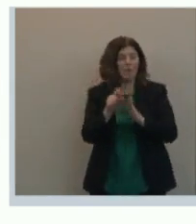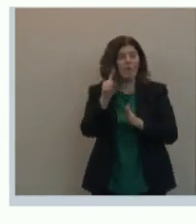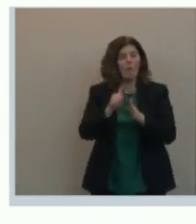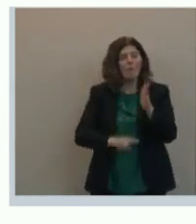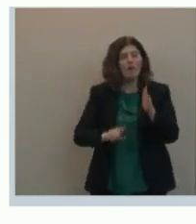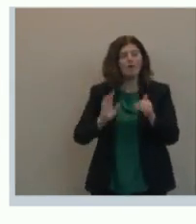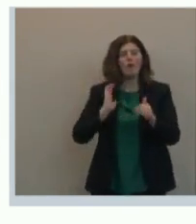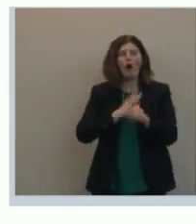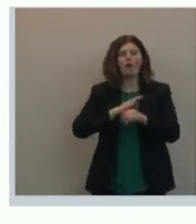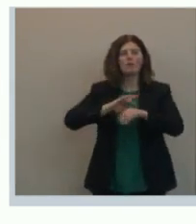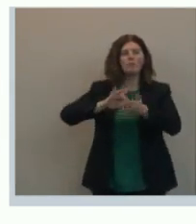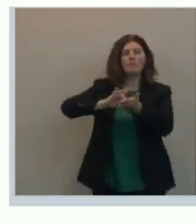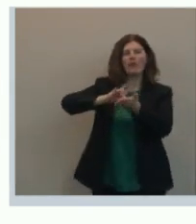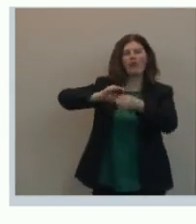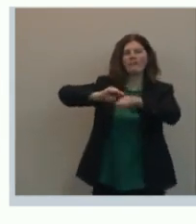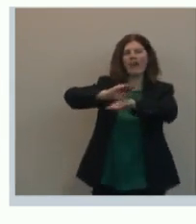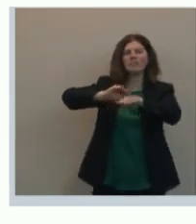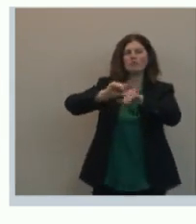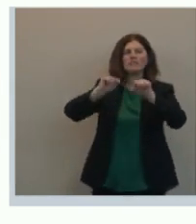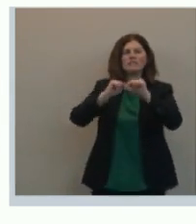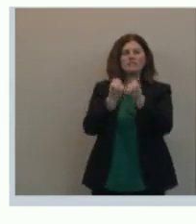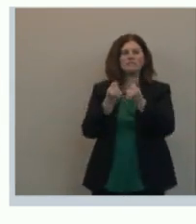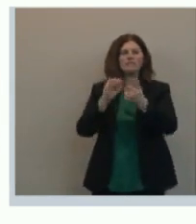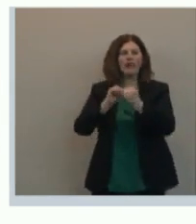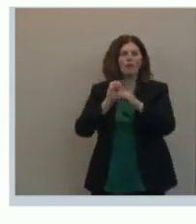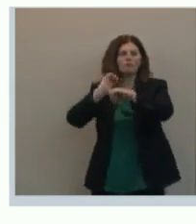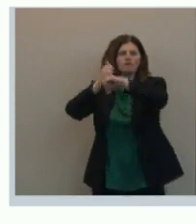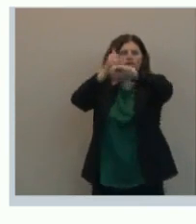ON THE NEXT SLIDE, I’M GOING TO MOVE ON HERE.